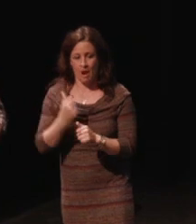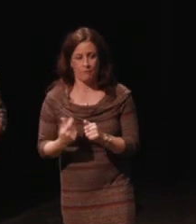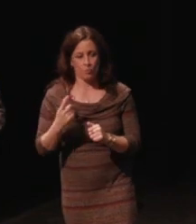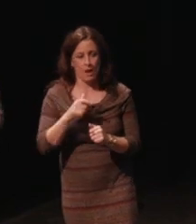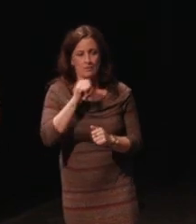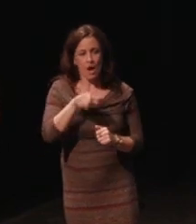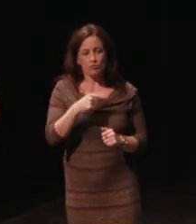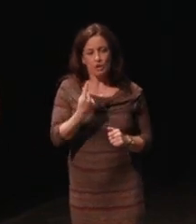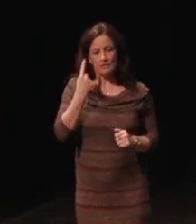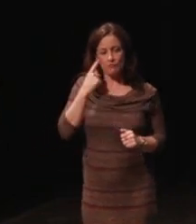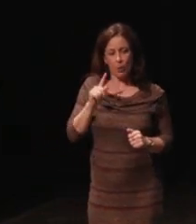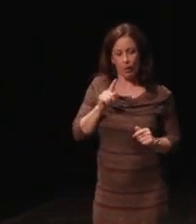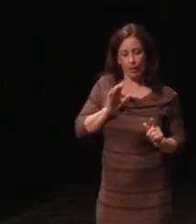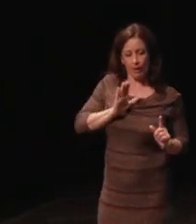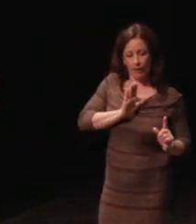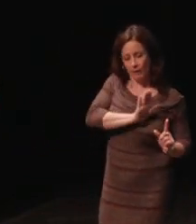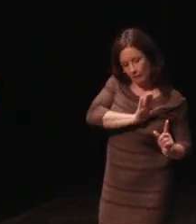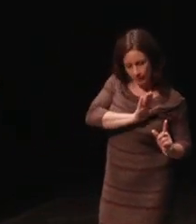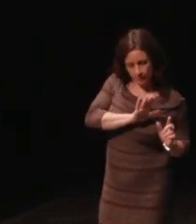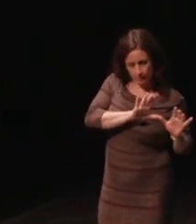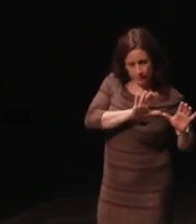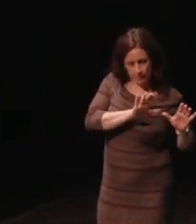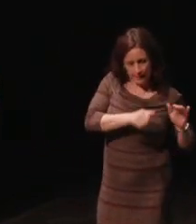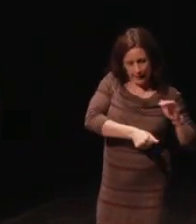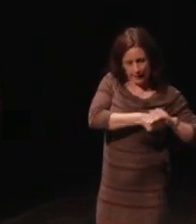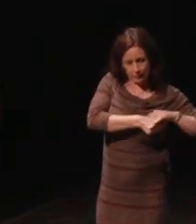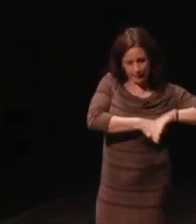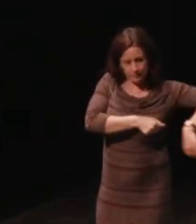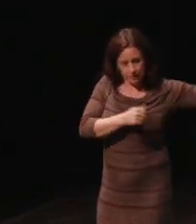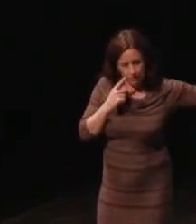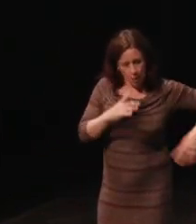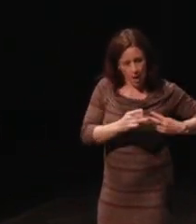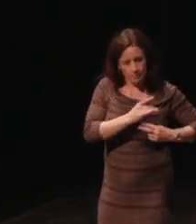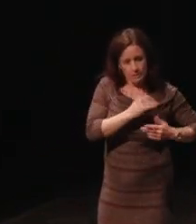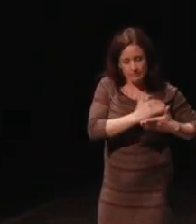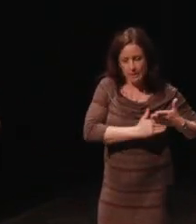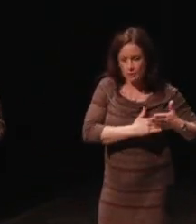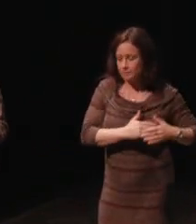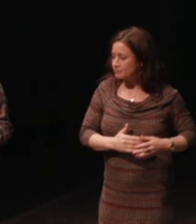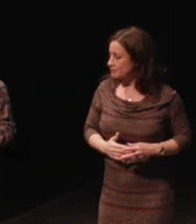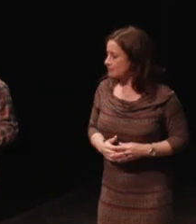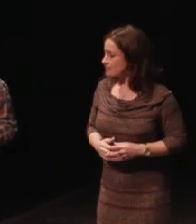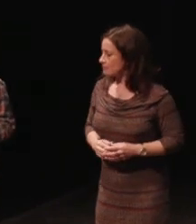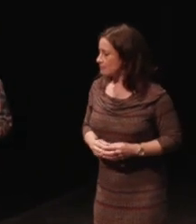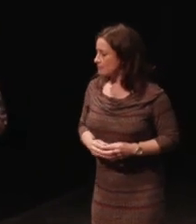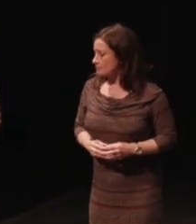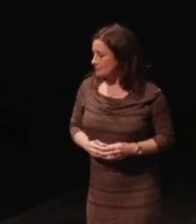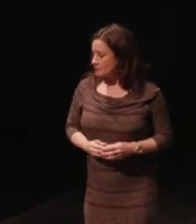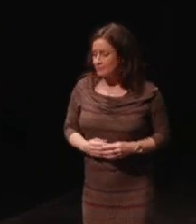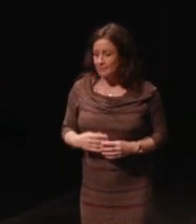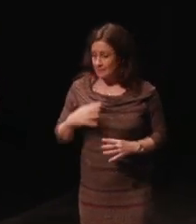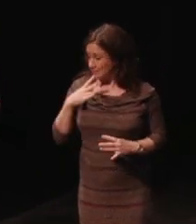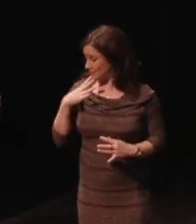not as things that need to be hidden away in options menu somewhere. Have we finally got through?